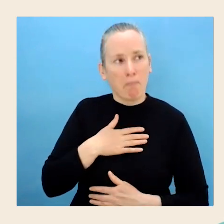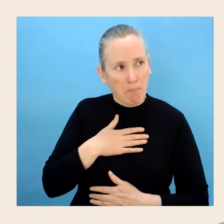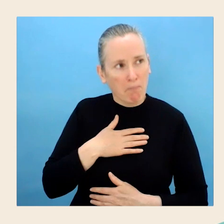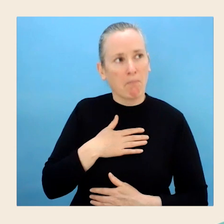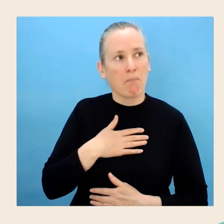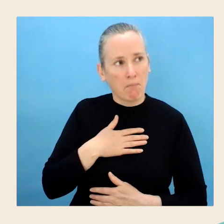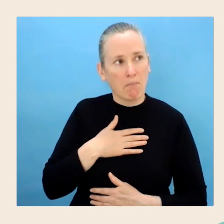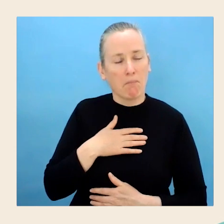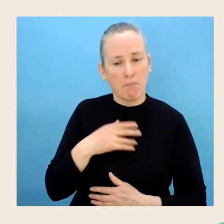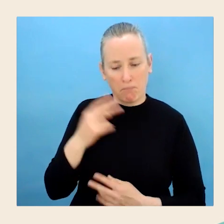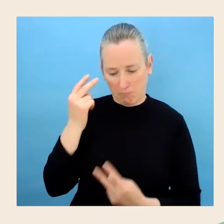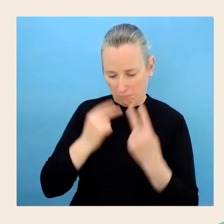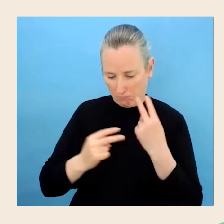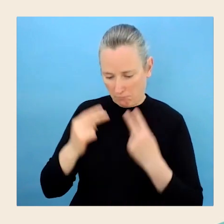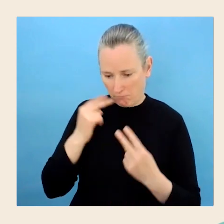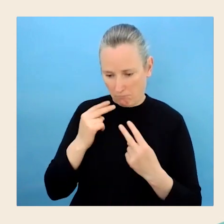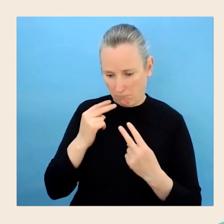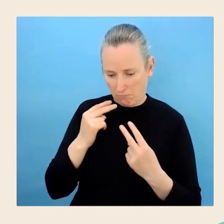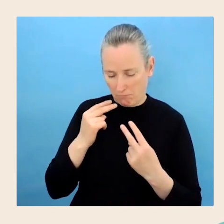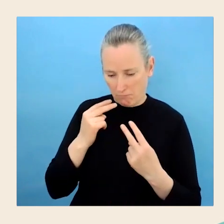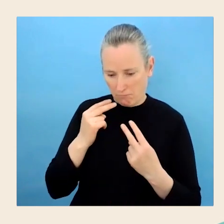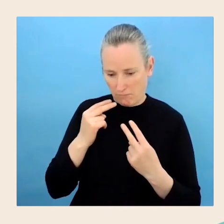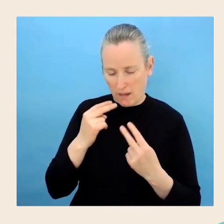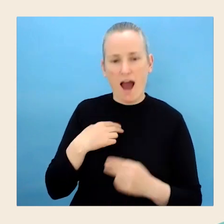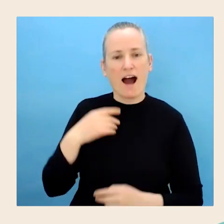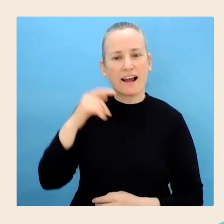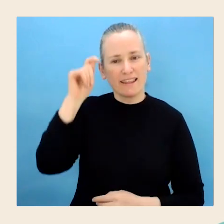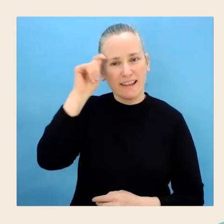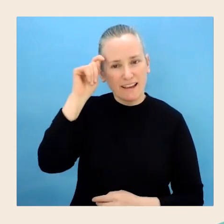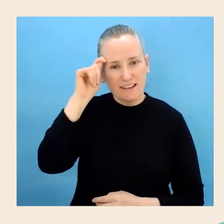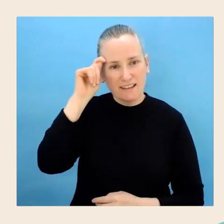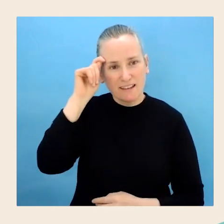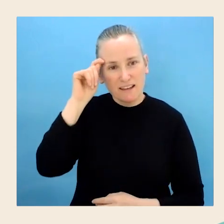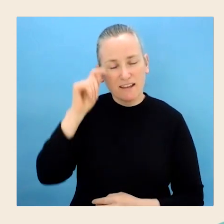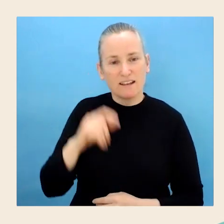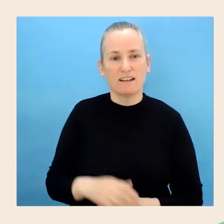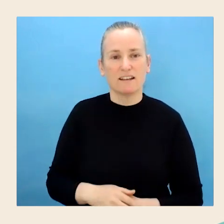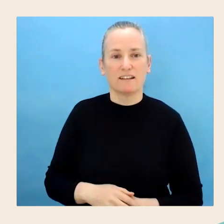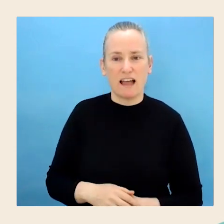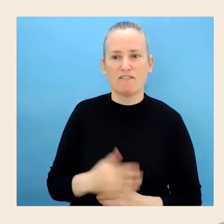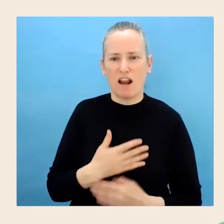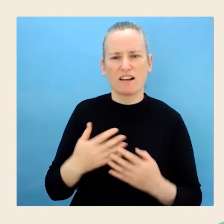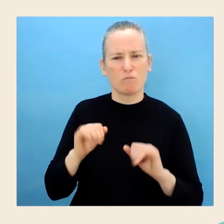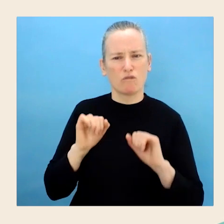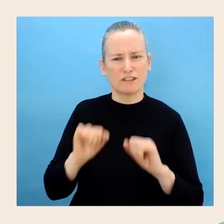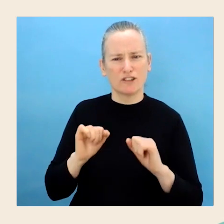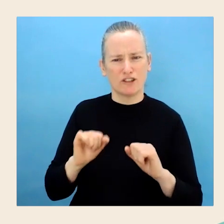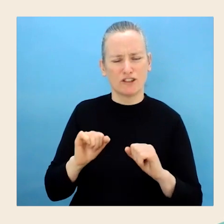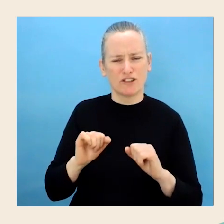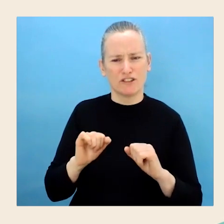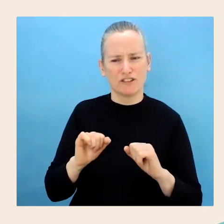Because I think there's still a lot of pressure to be a good role model,